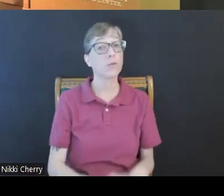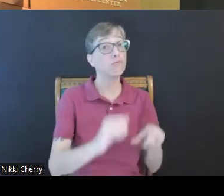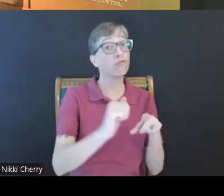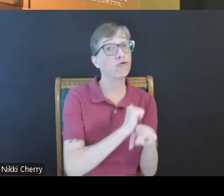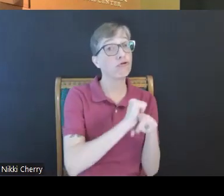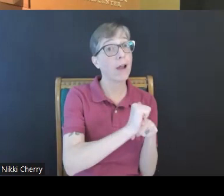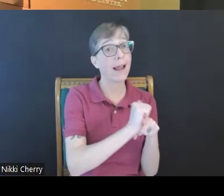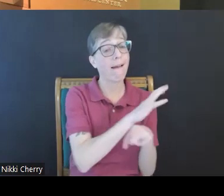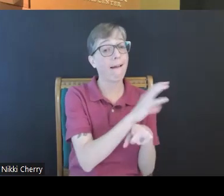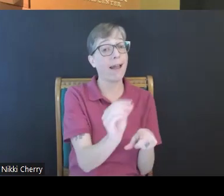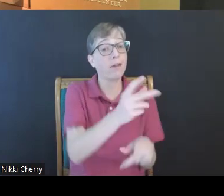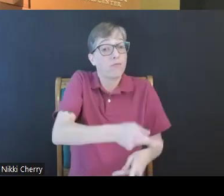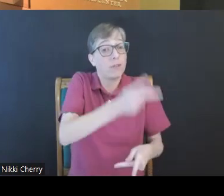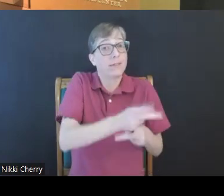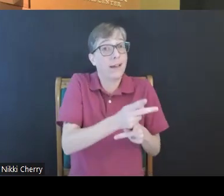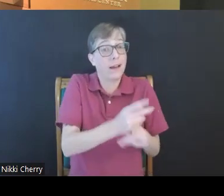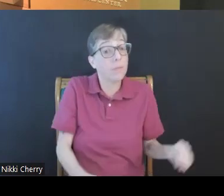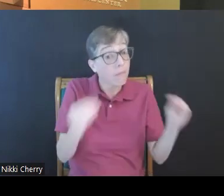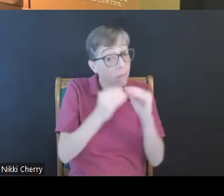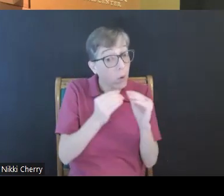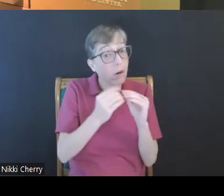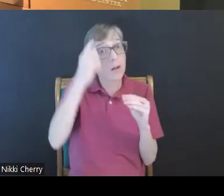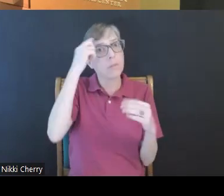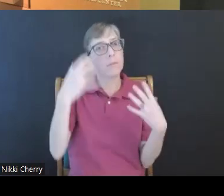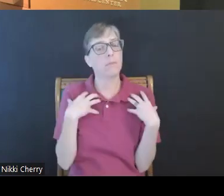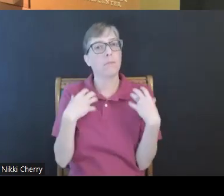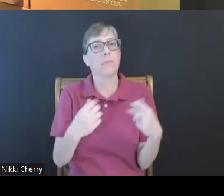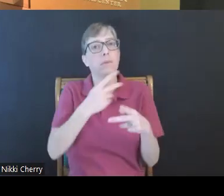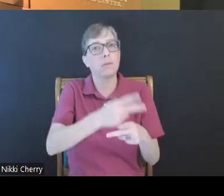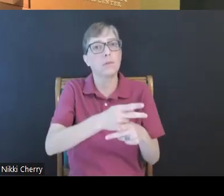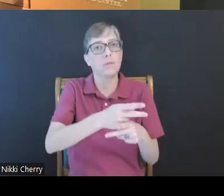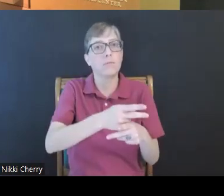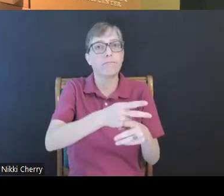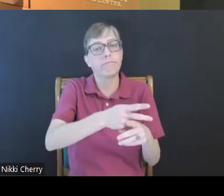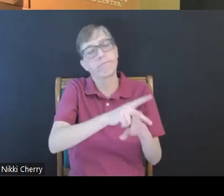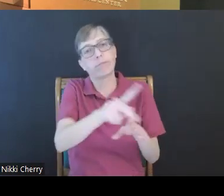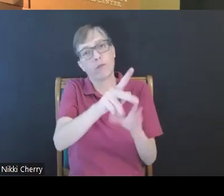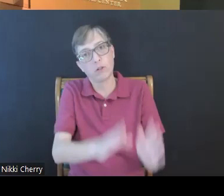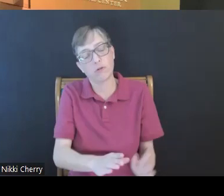health that's a huge goal that's why we have a very large uh training program and I think it's